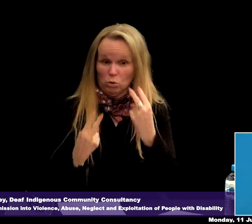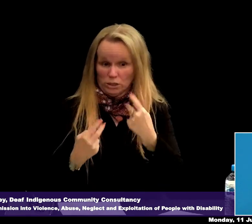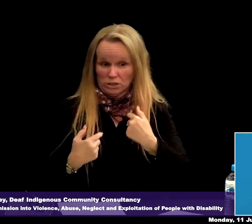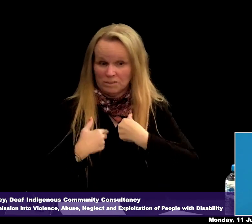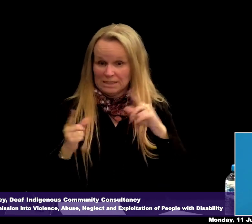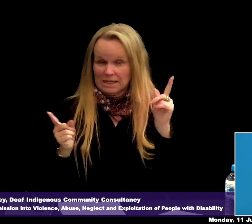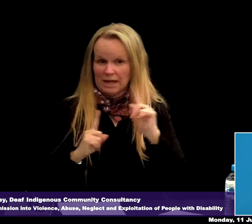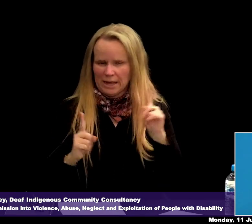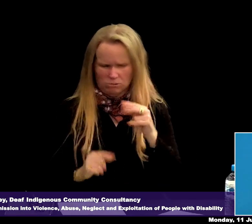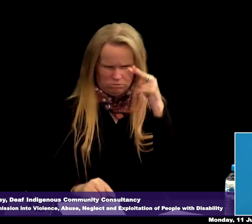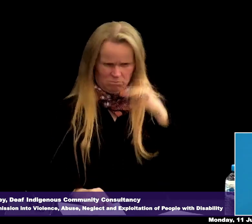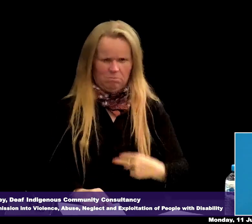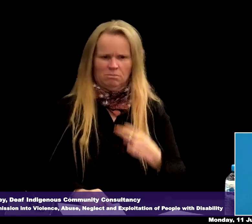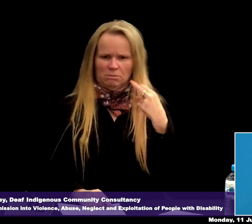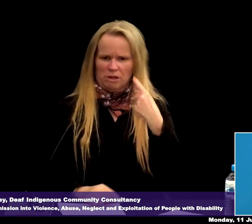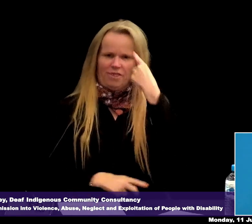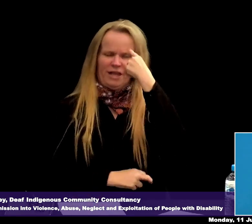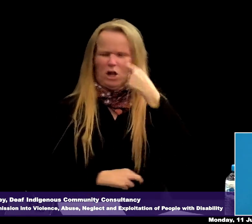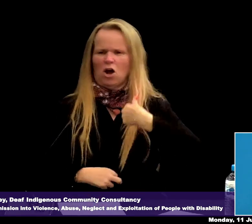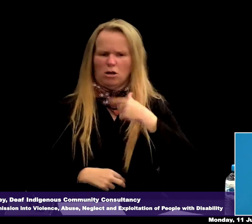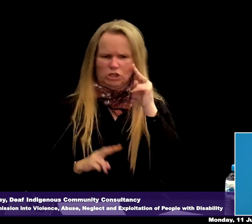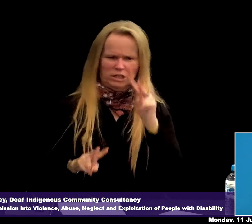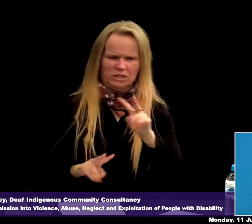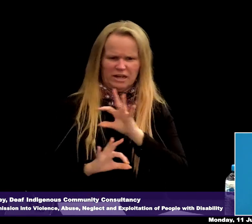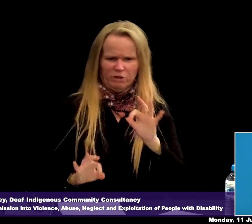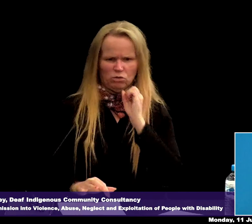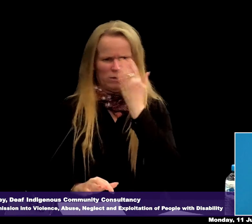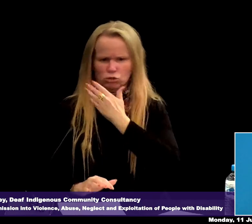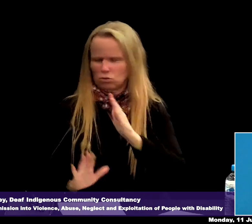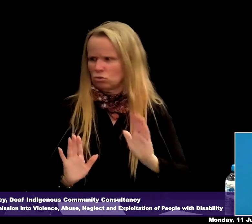And I'm sure that people watching me today will think, "Oh, she doesn't look